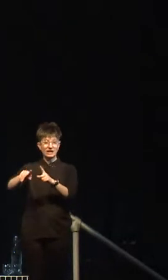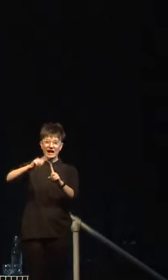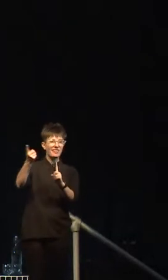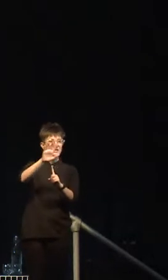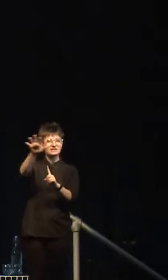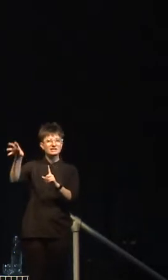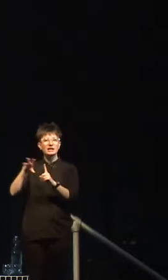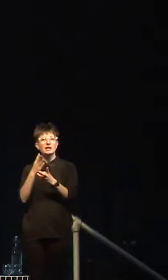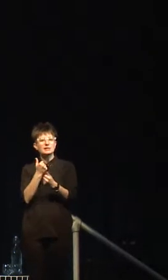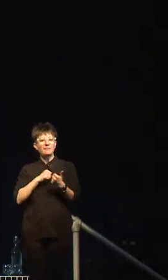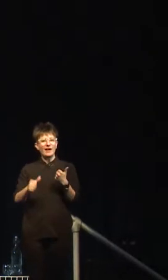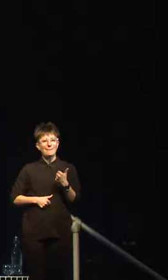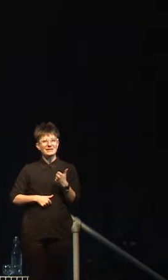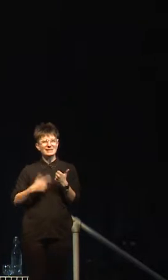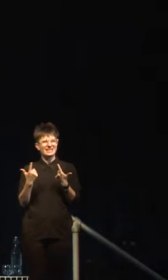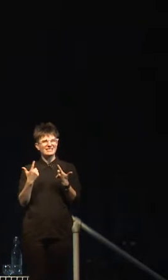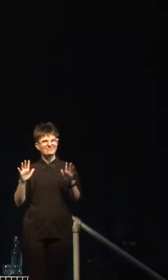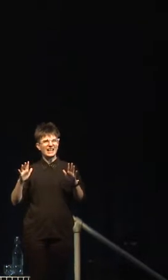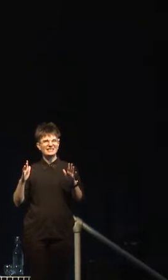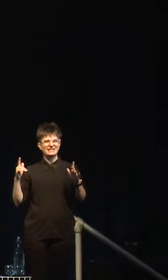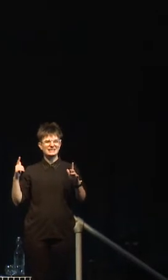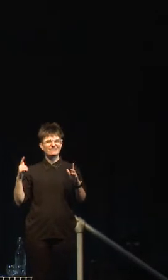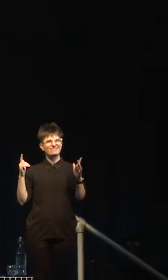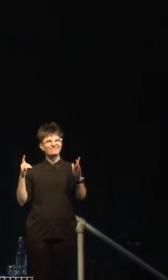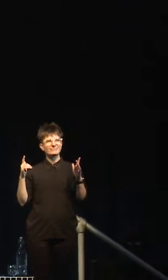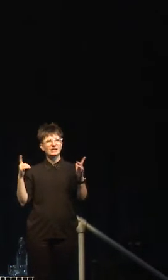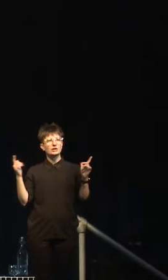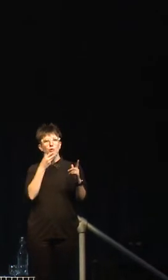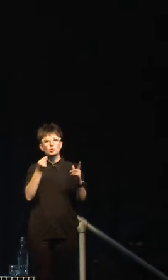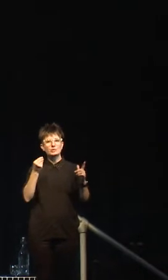That meant that they could reduce their input costs, sort of not having to use supplementary